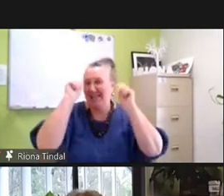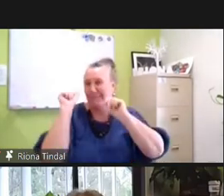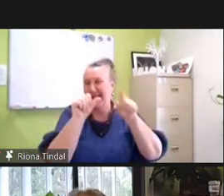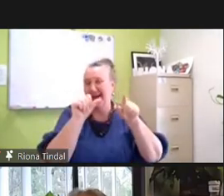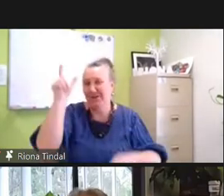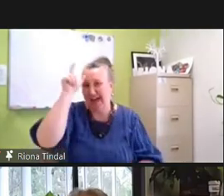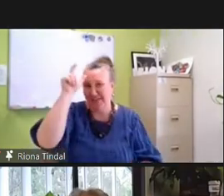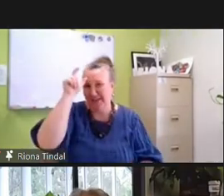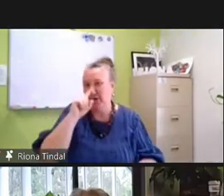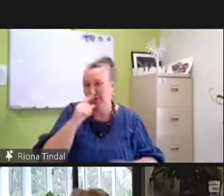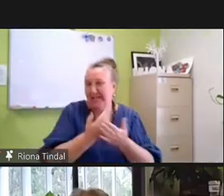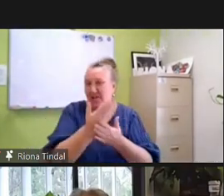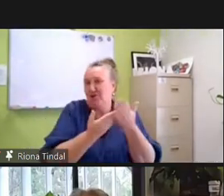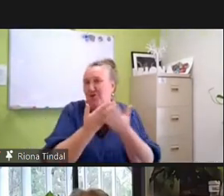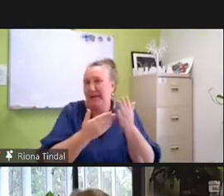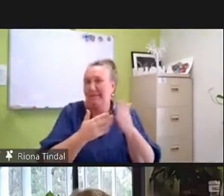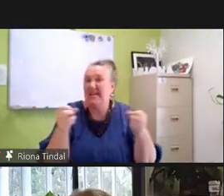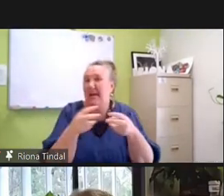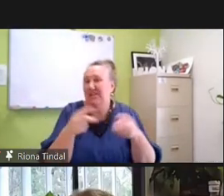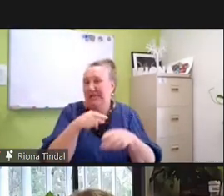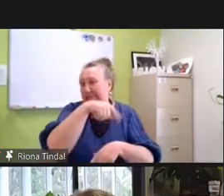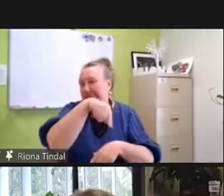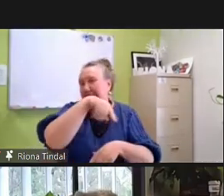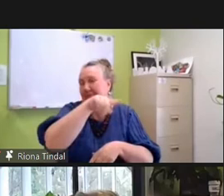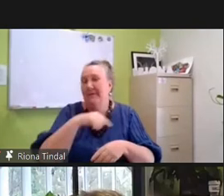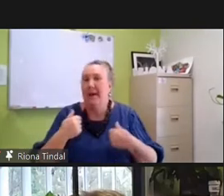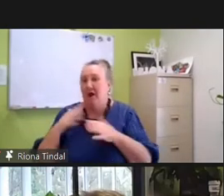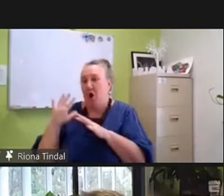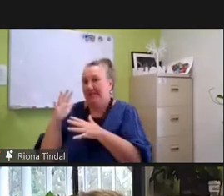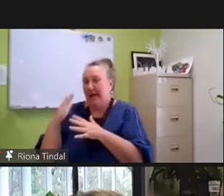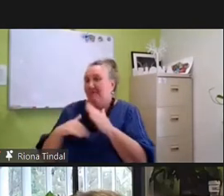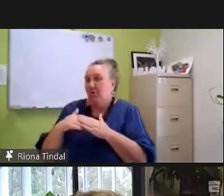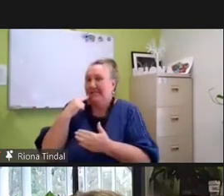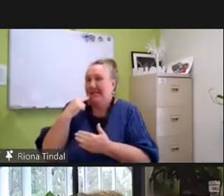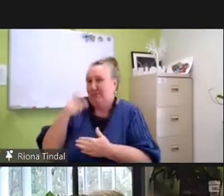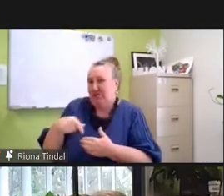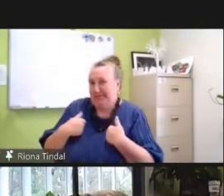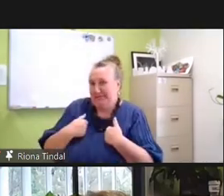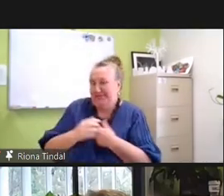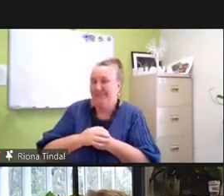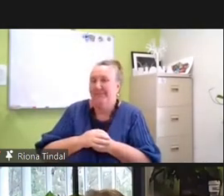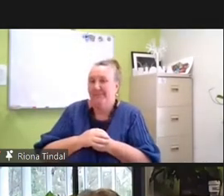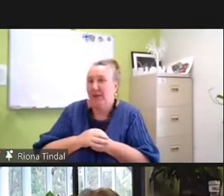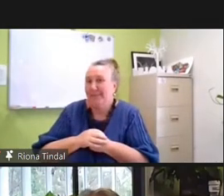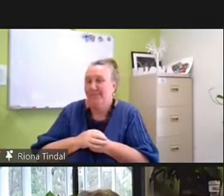kind of attachment with. I'll hand over back to Cathy to continue on with the story. I am a fully